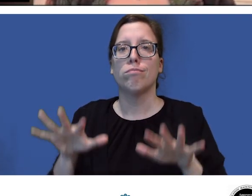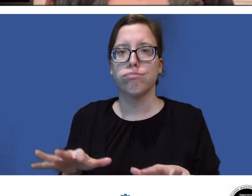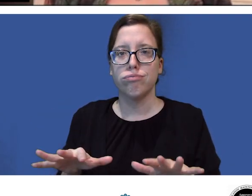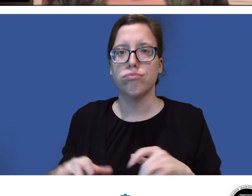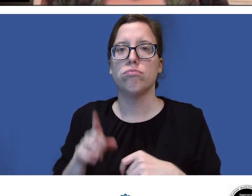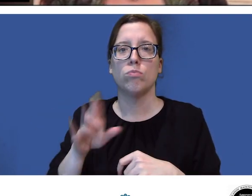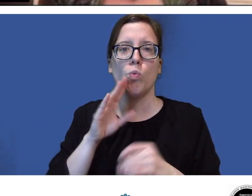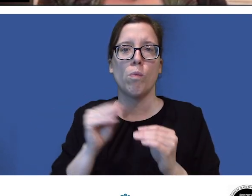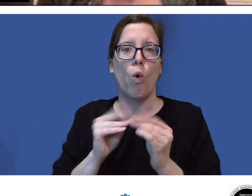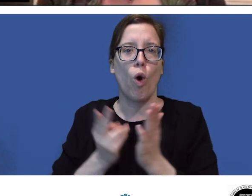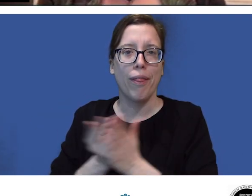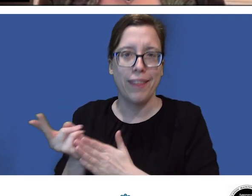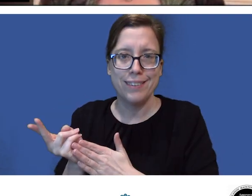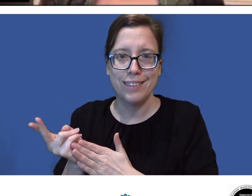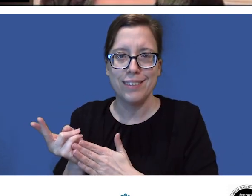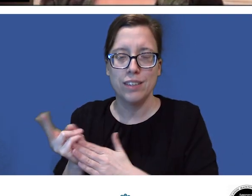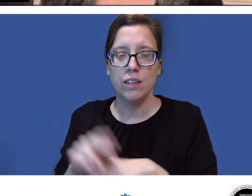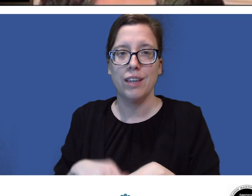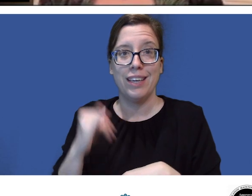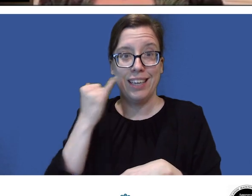You will be more relaxed. You will be more authentic.